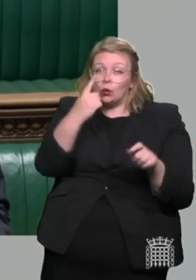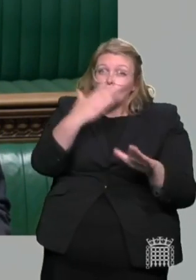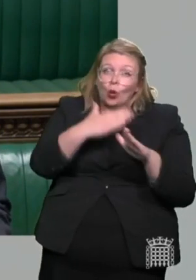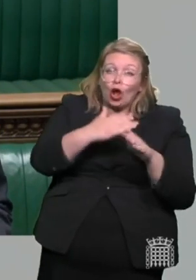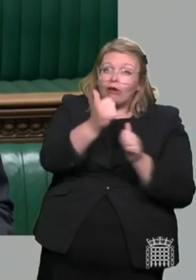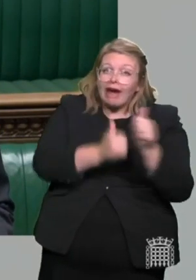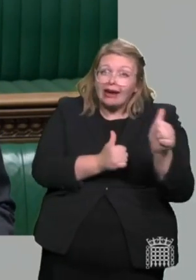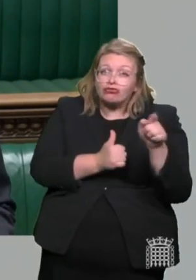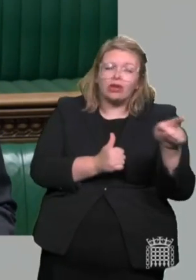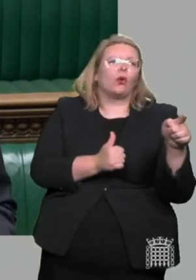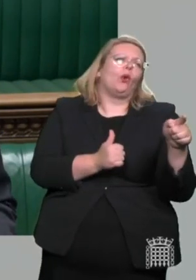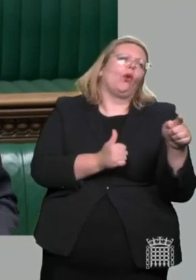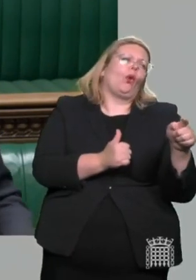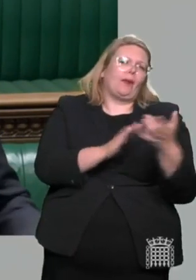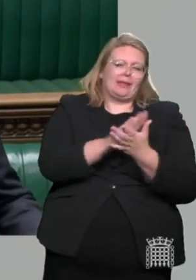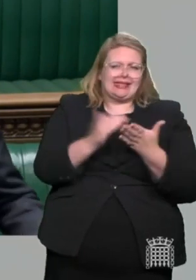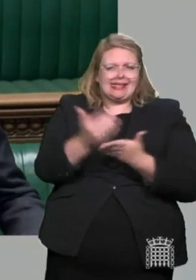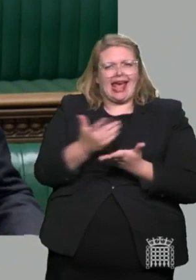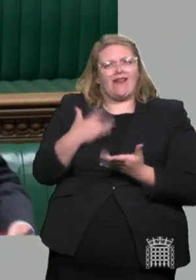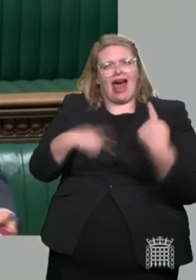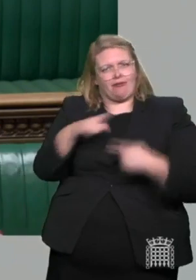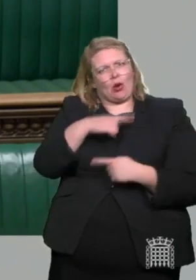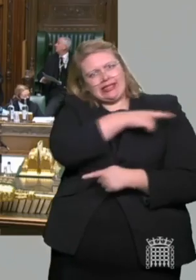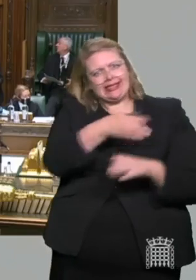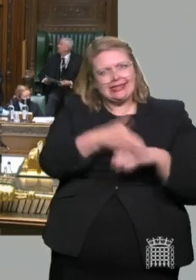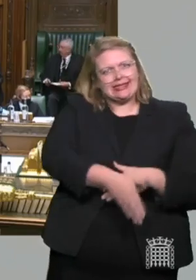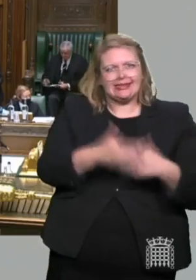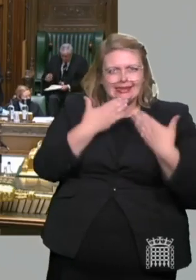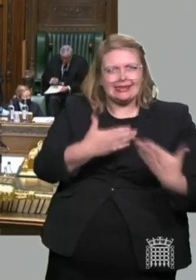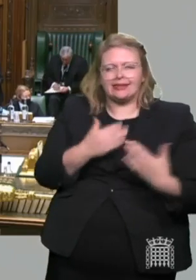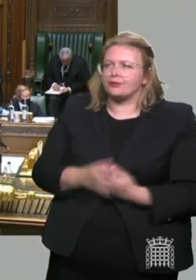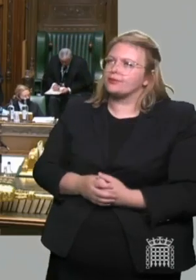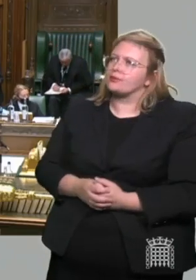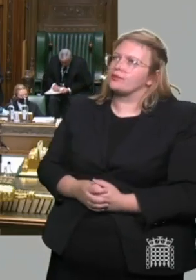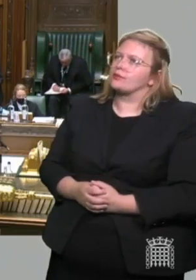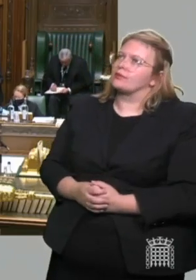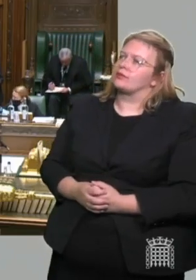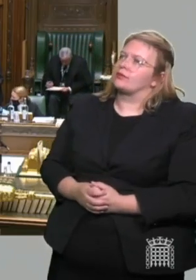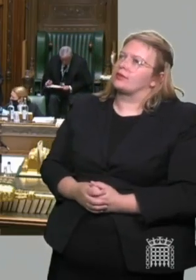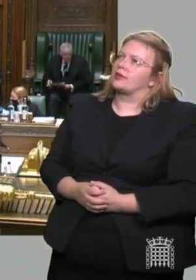helped to save countless lives across the UK. >> Laura Farris (Newbury) (Con)